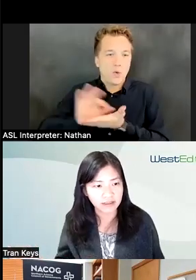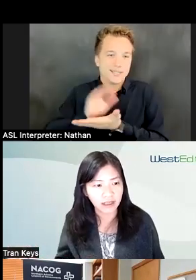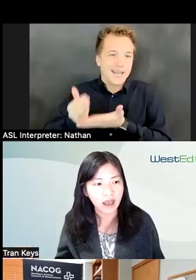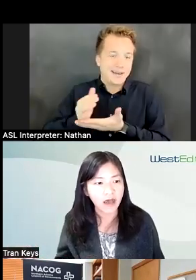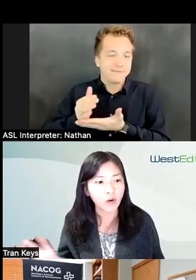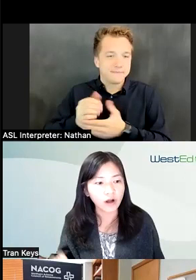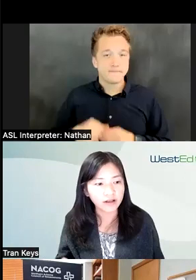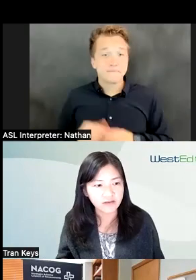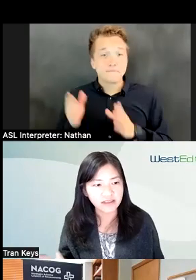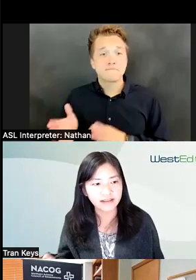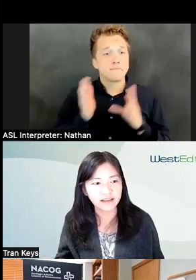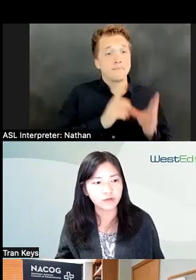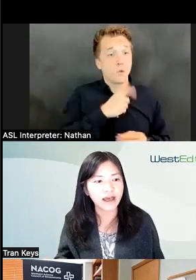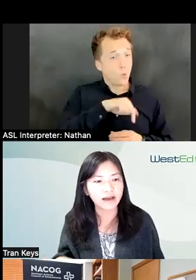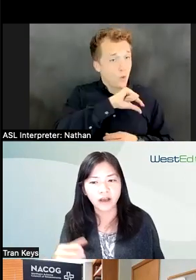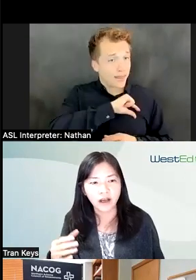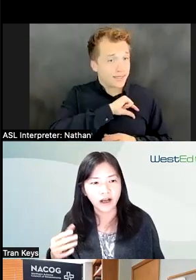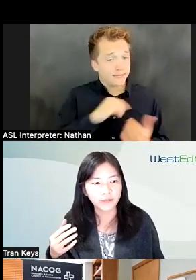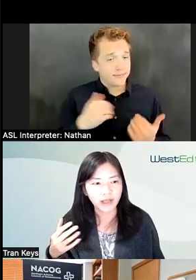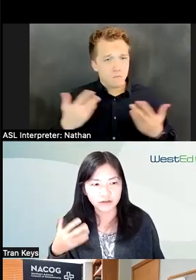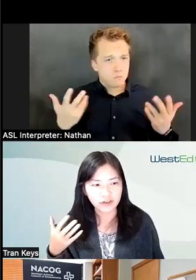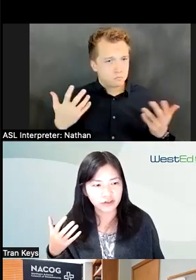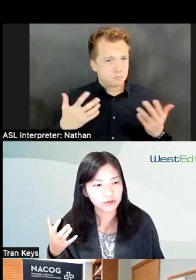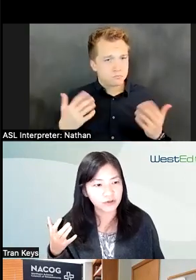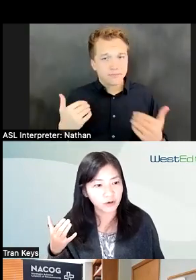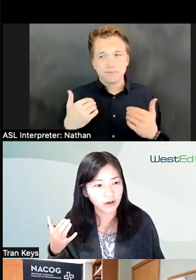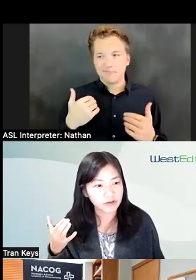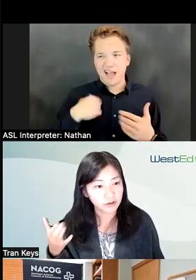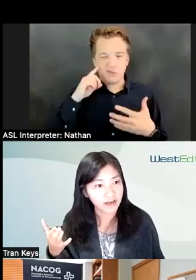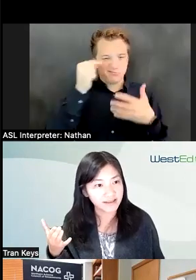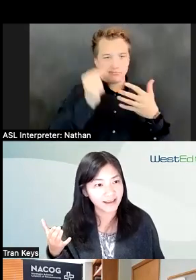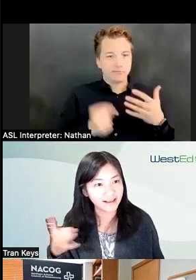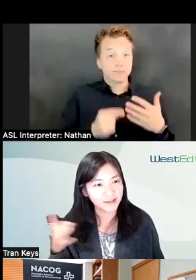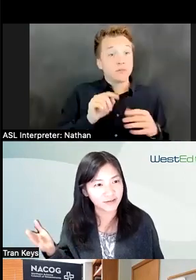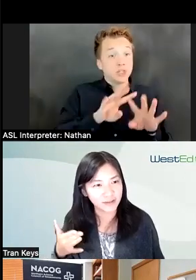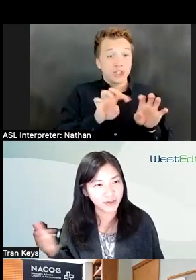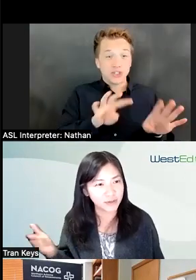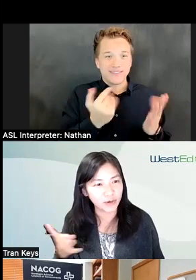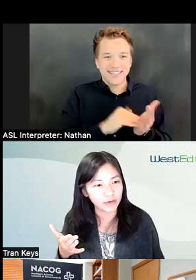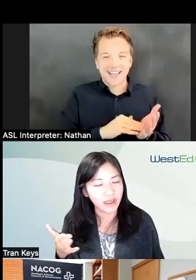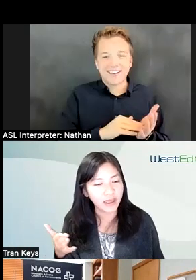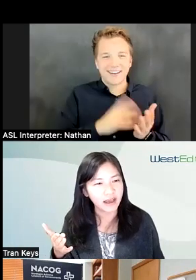On the qualitative side, then you have—I'll just jump to the surveys again; surveys appear in both.